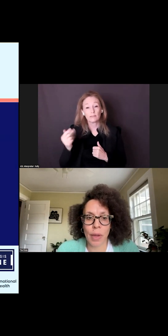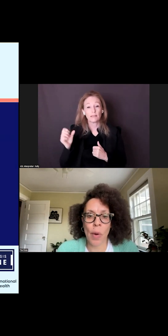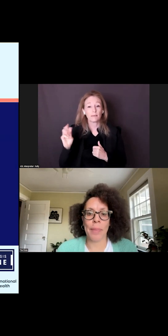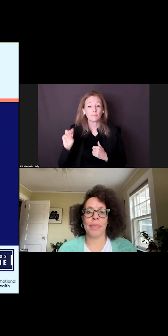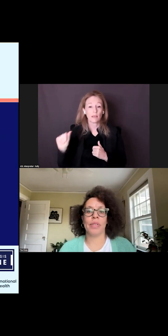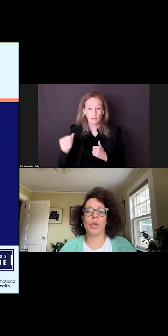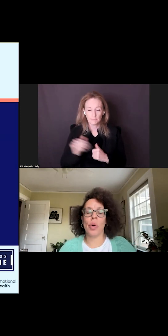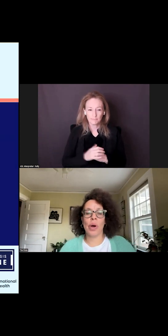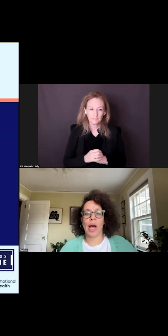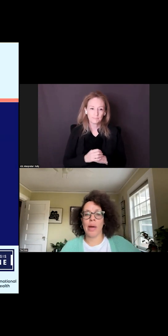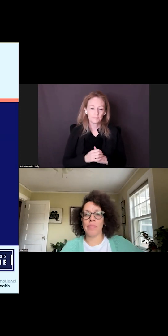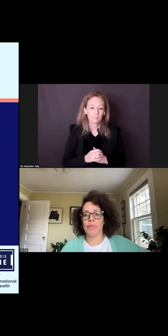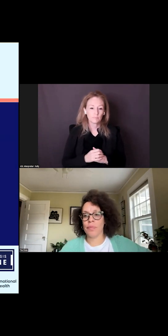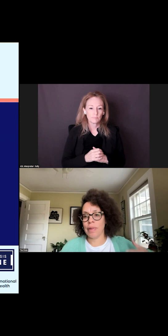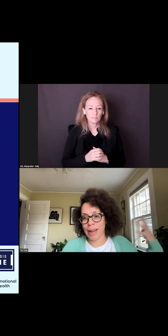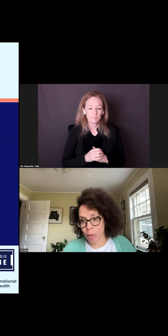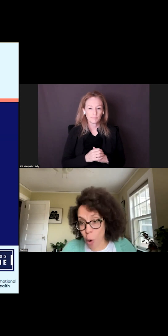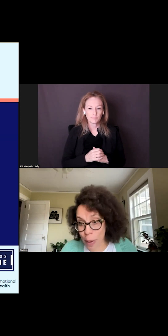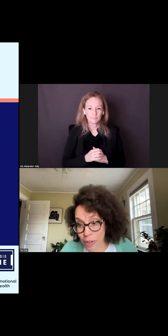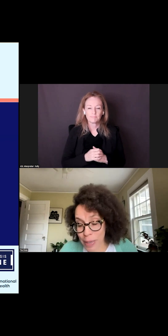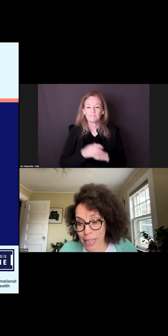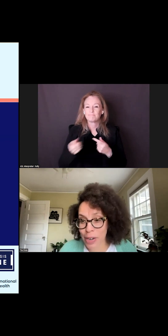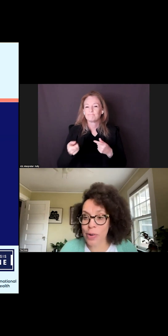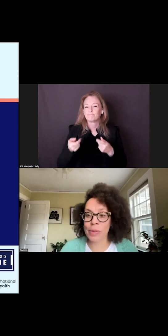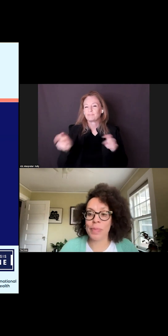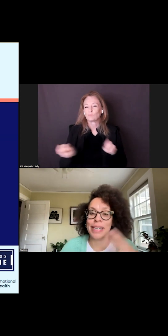OKAY. SO I HOPE EVERYONE HERE KNOWS ABOUT 988, BUT